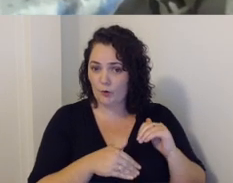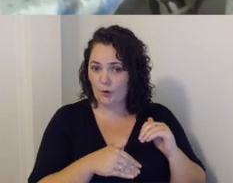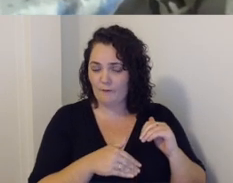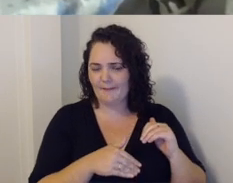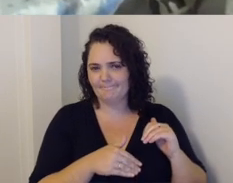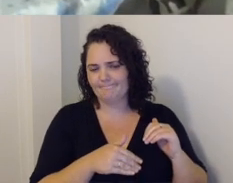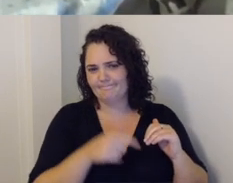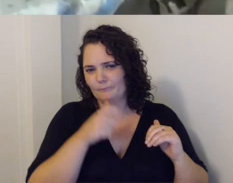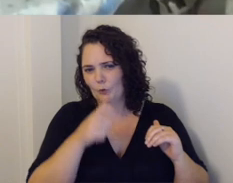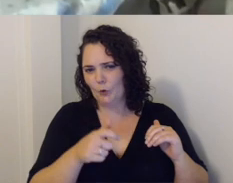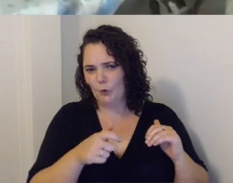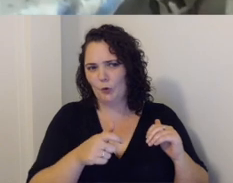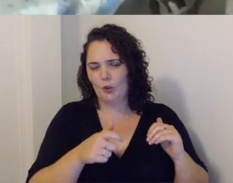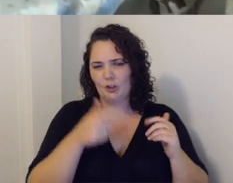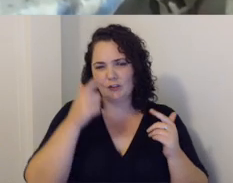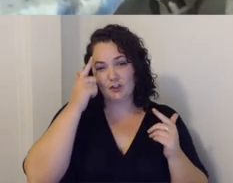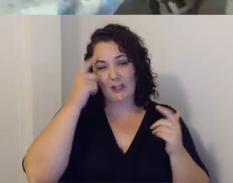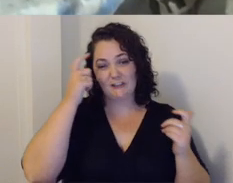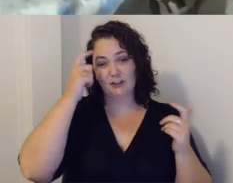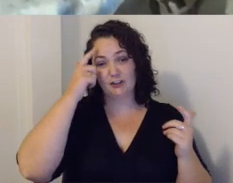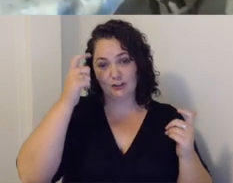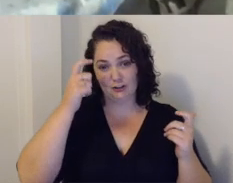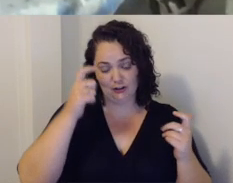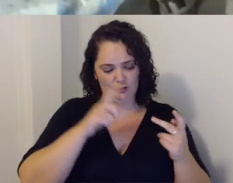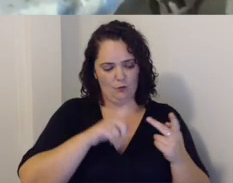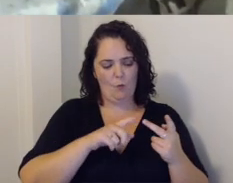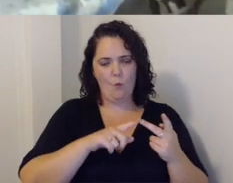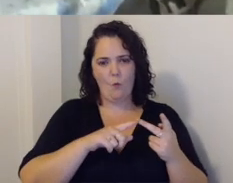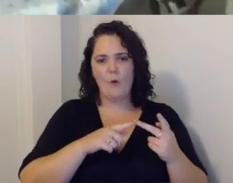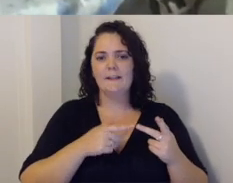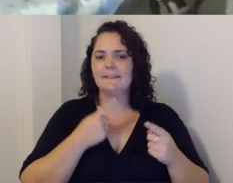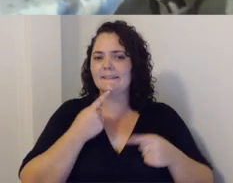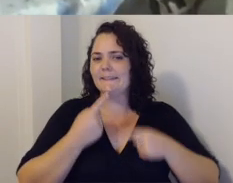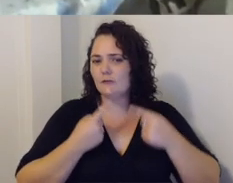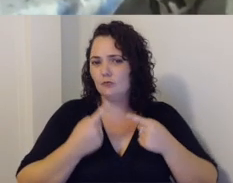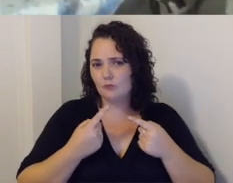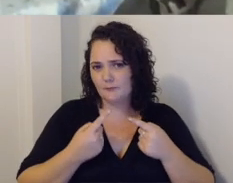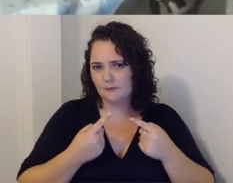about suggestion and description and when I use those um those terms what I really mean by that